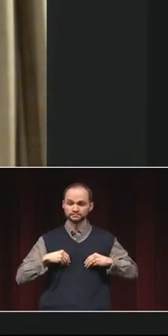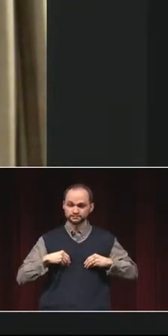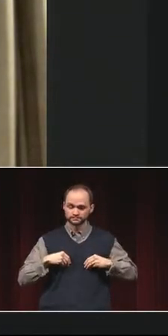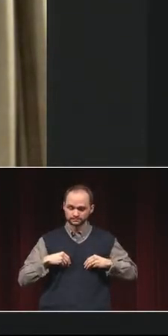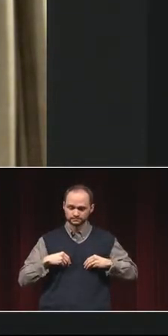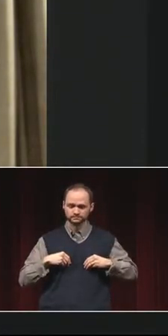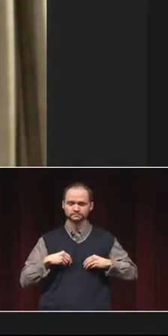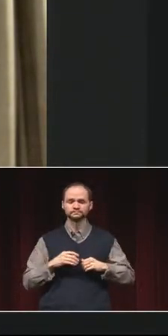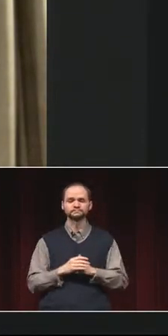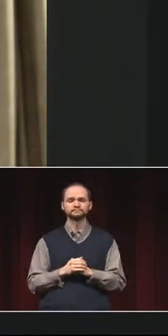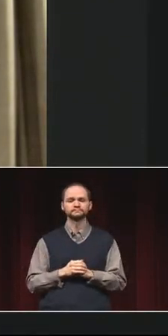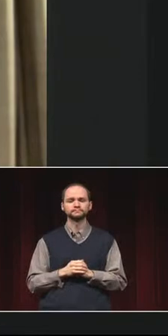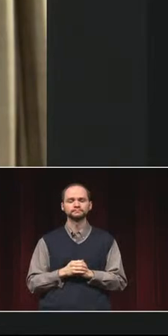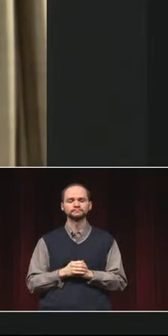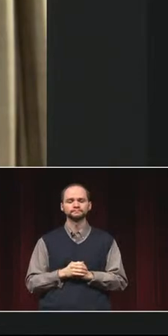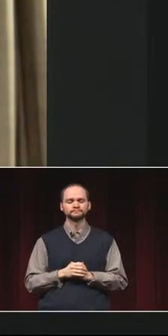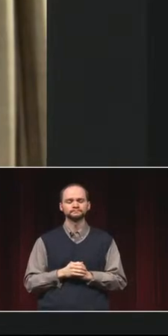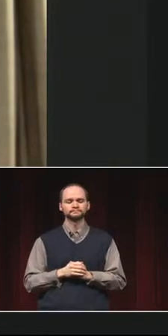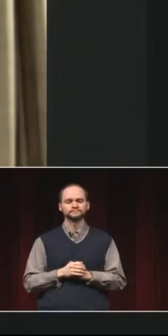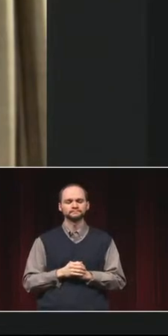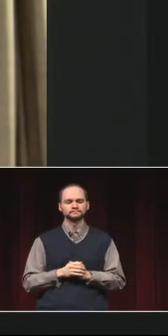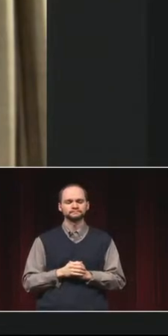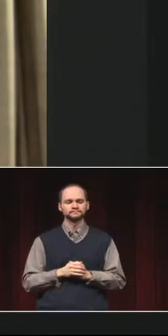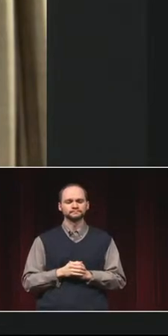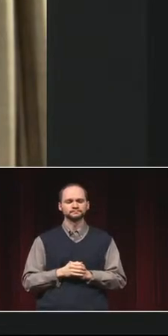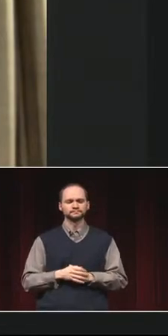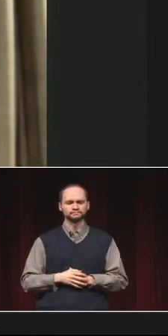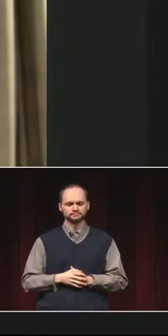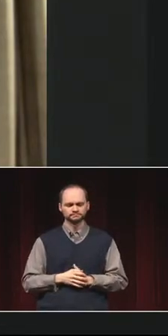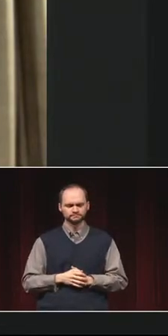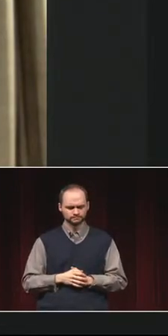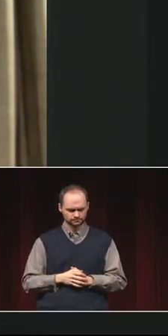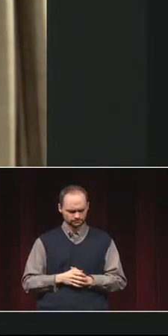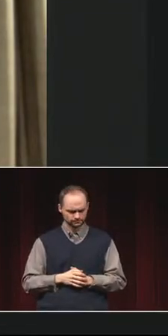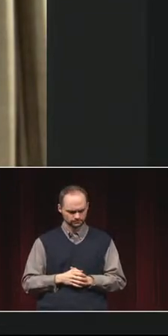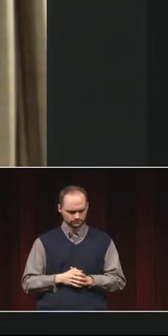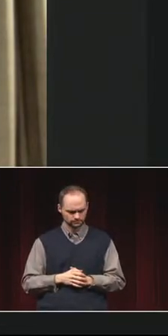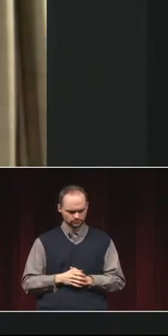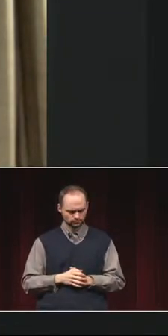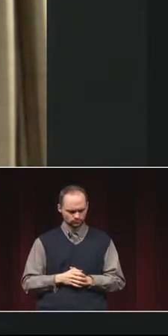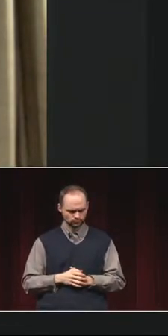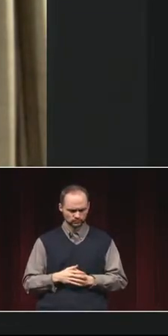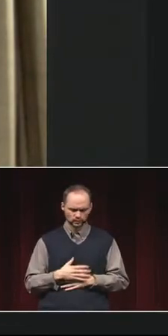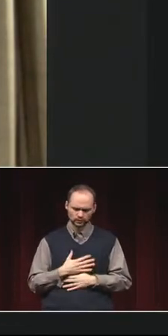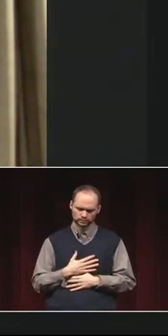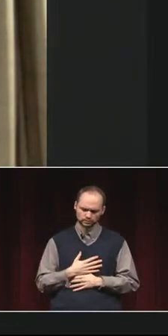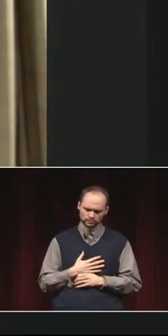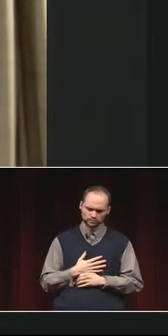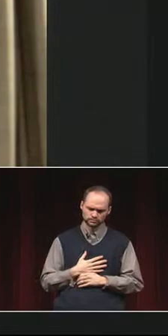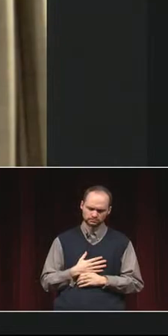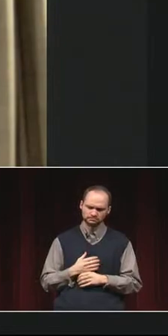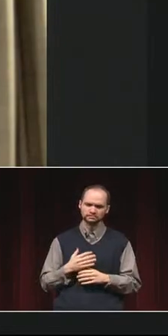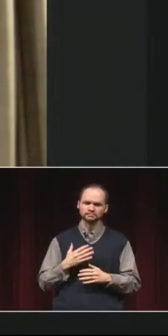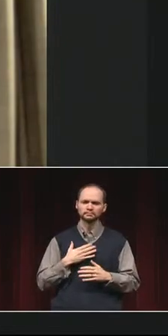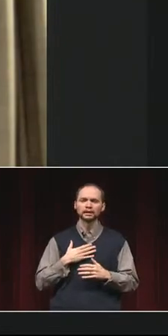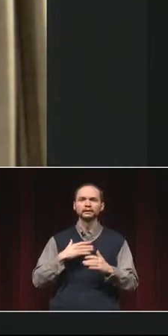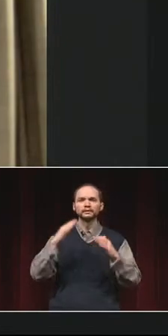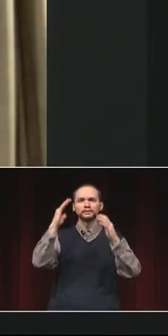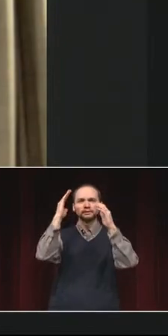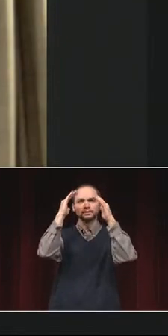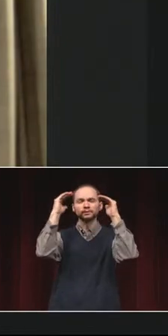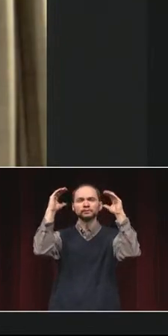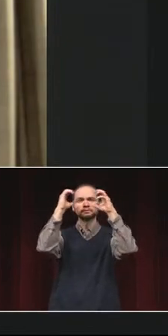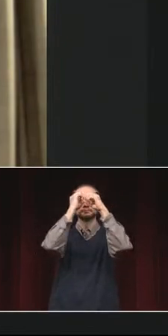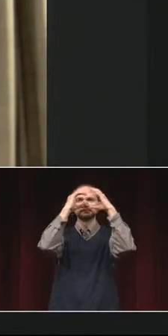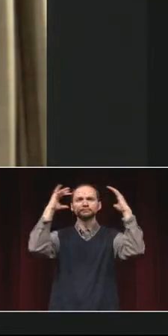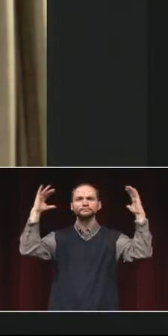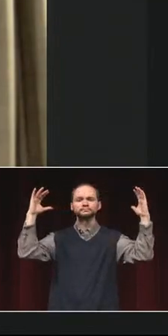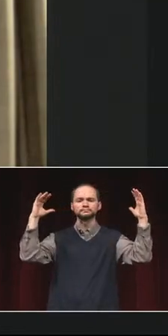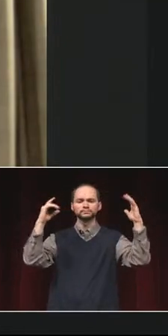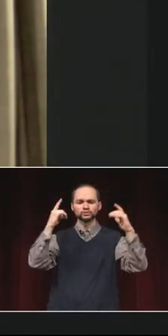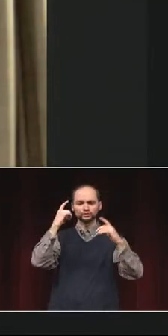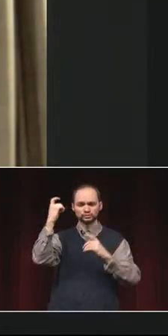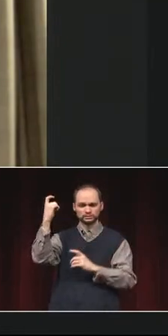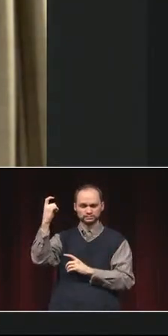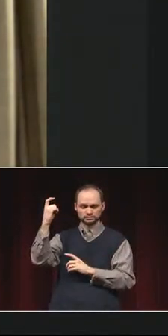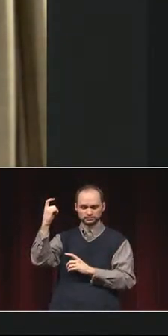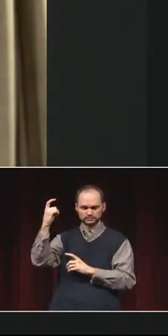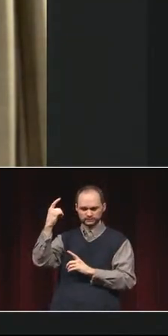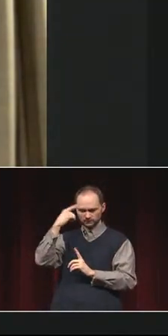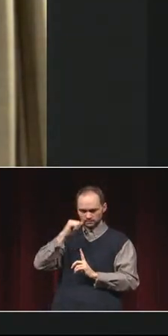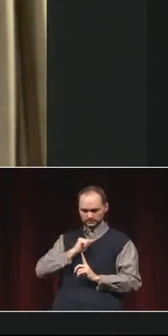Oh, I have so many hopes and dreams for myself and my people.